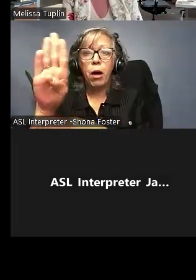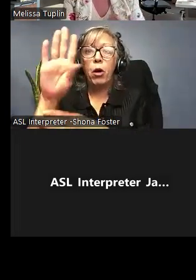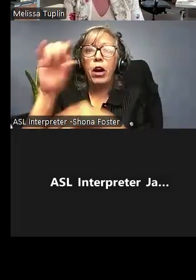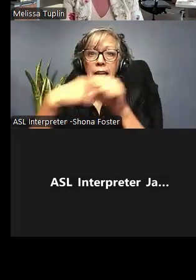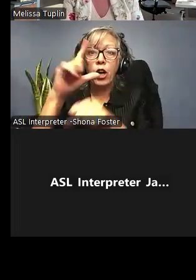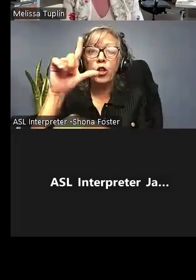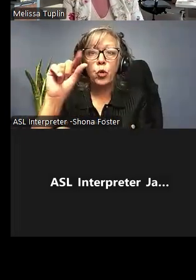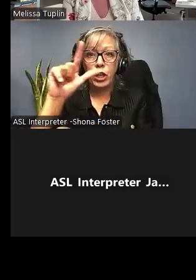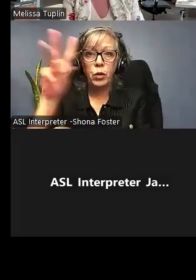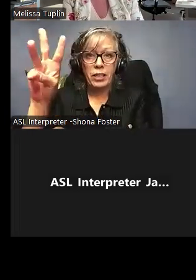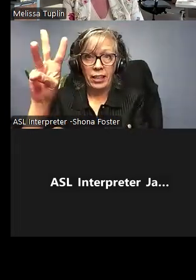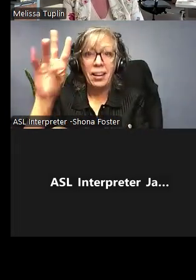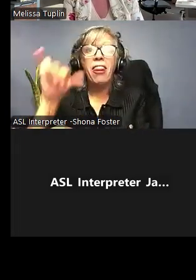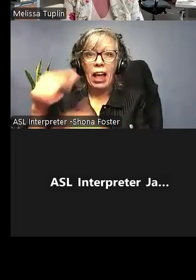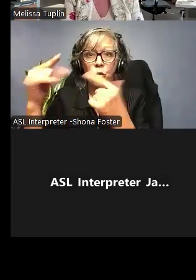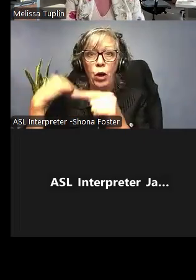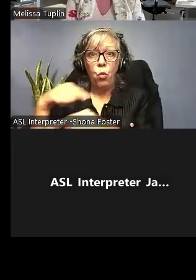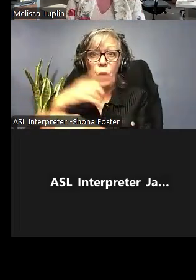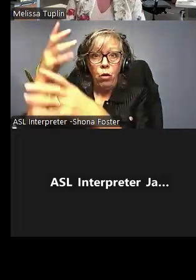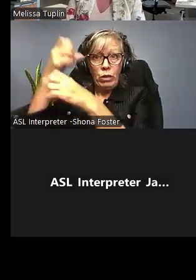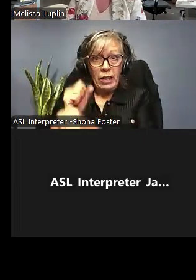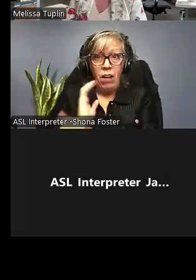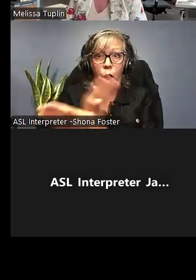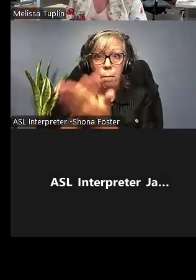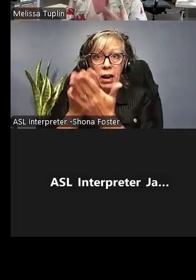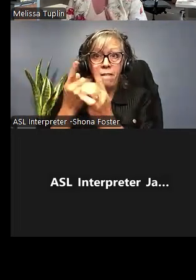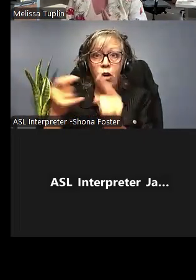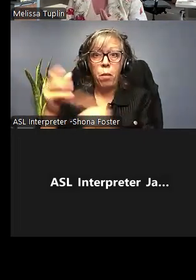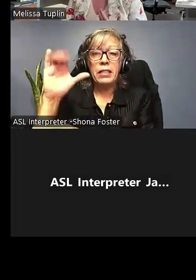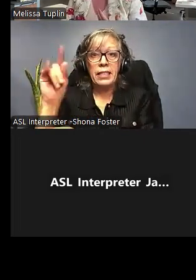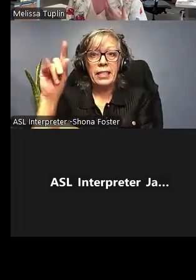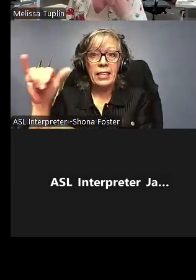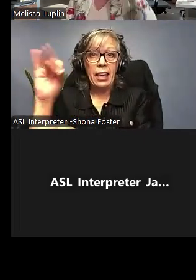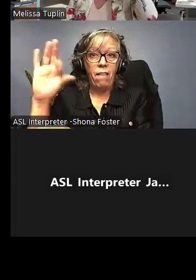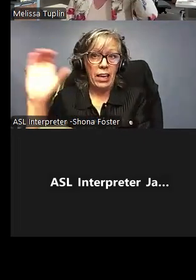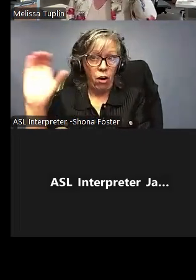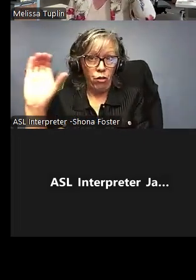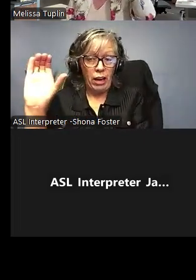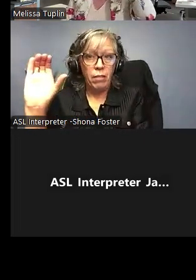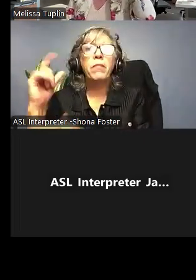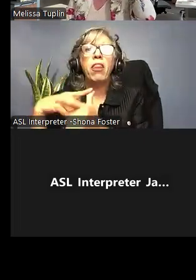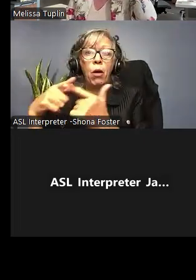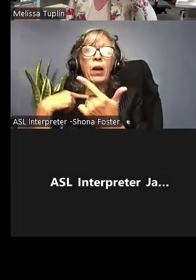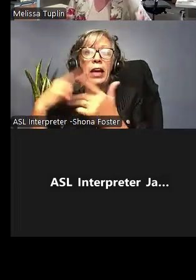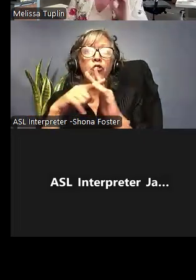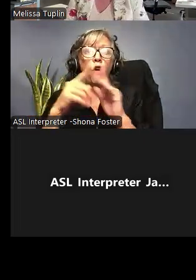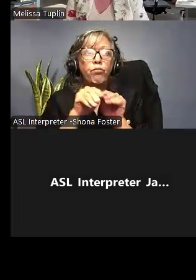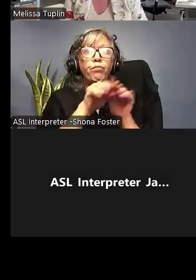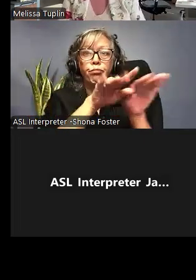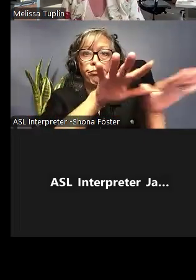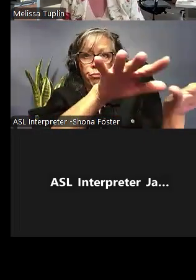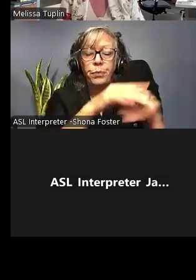receive our funds from the City of Calgary. Again, it is very important to understand